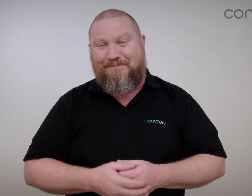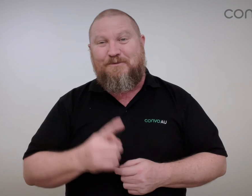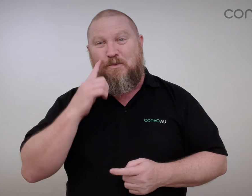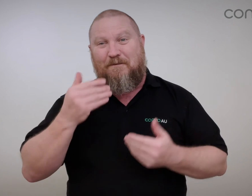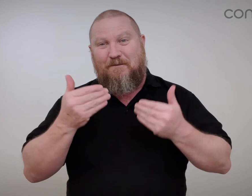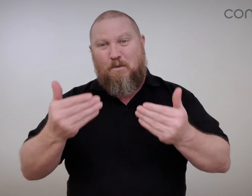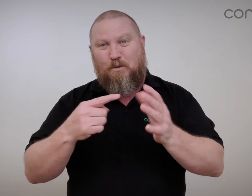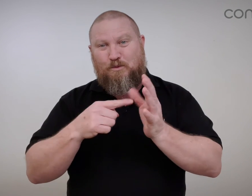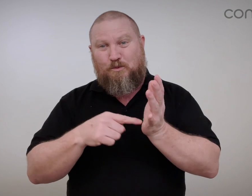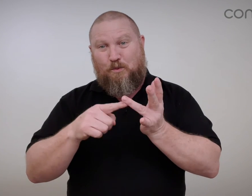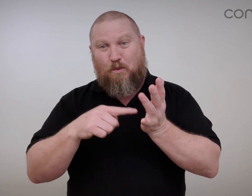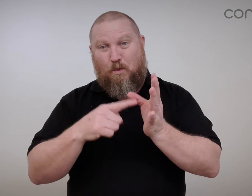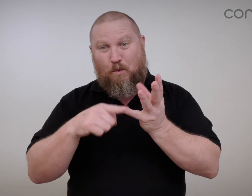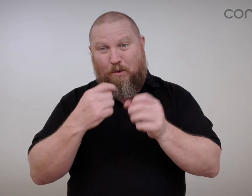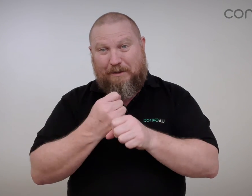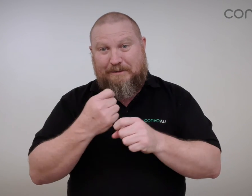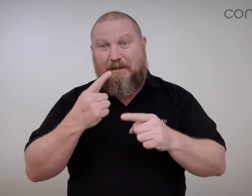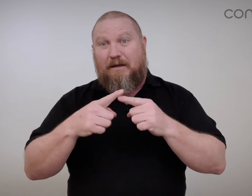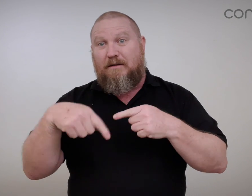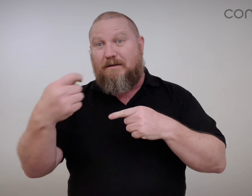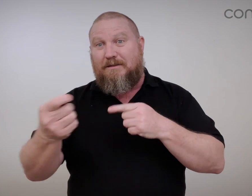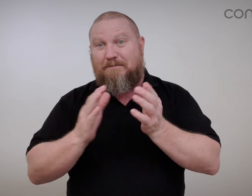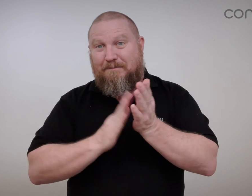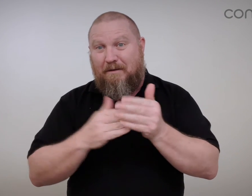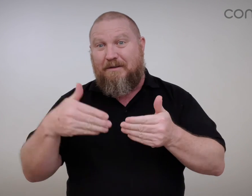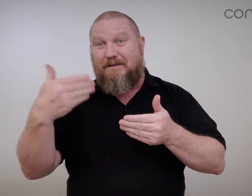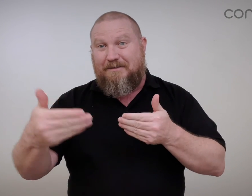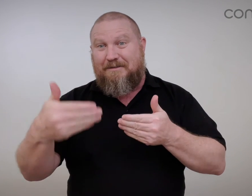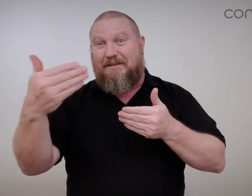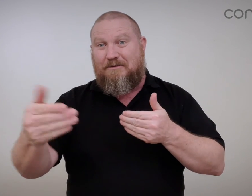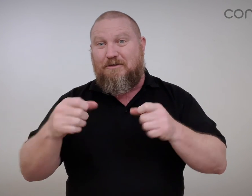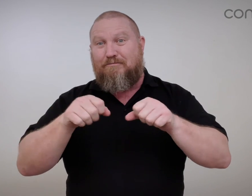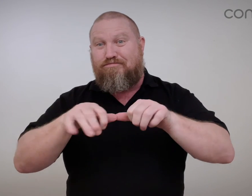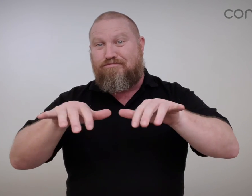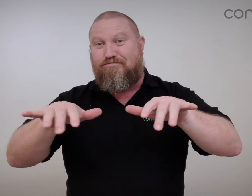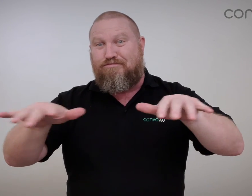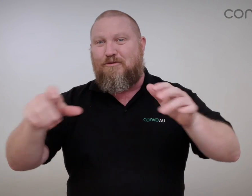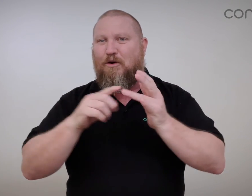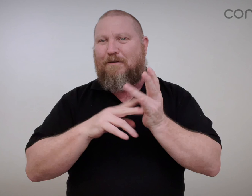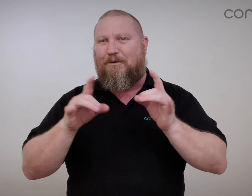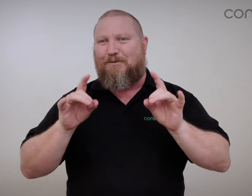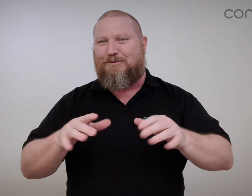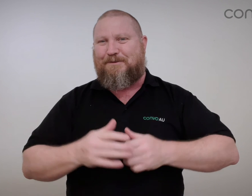We look forward to August and coming months. See you soon.